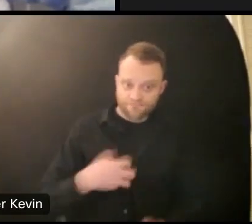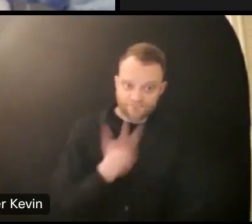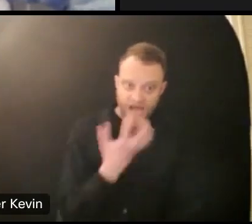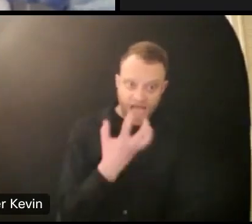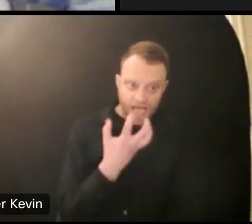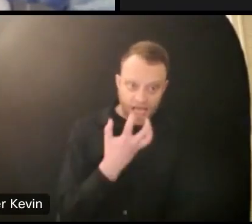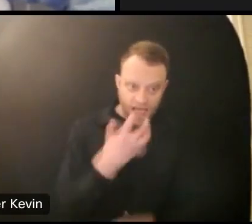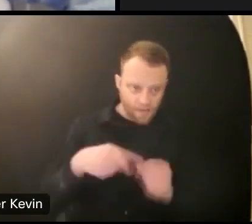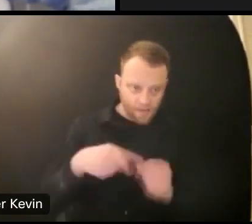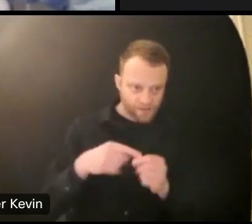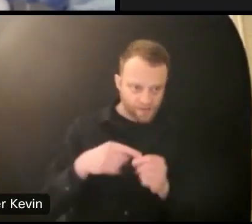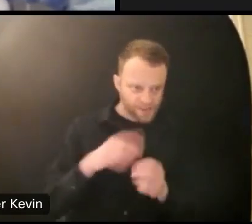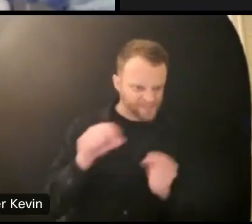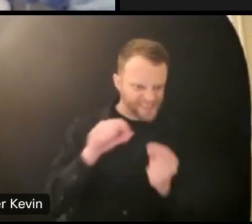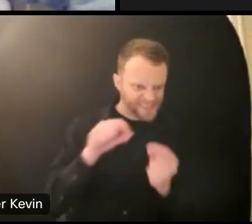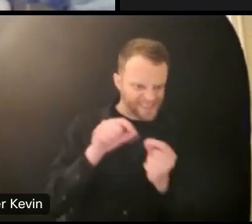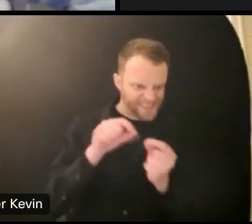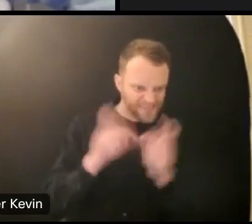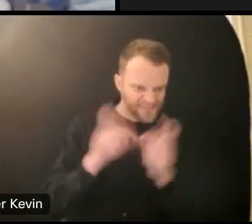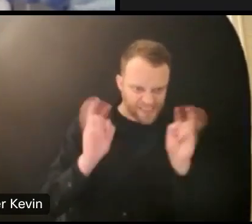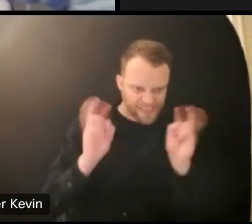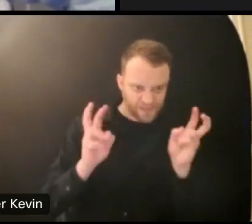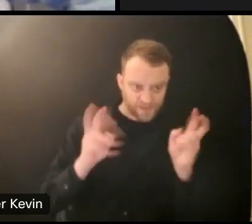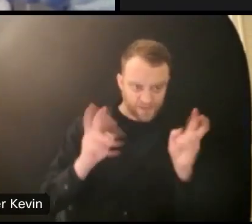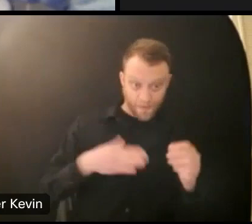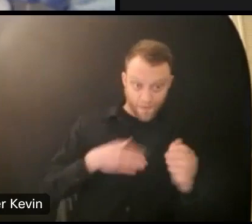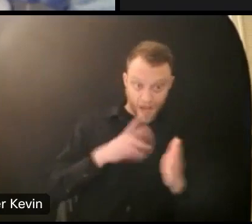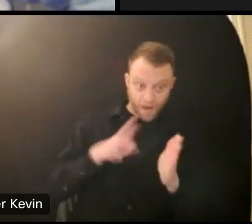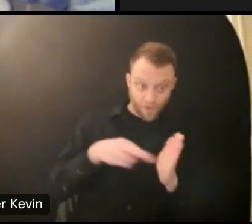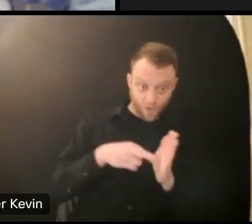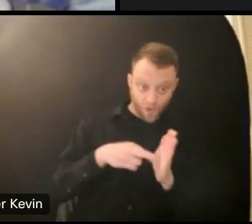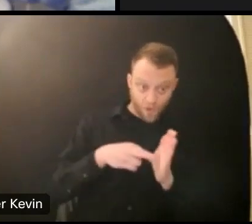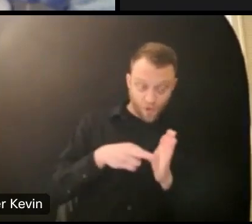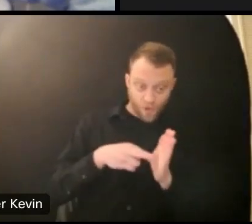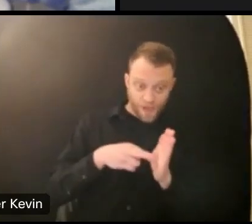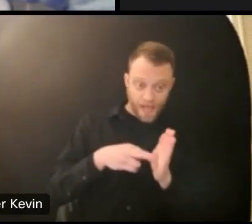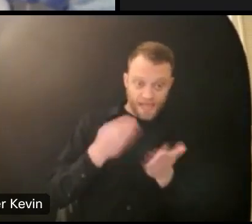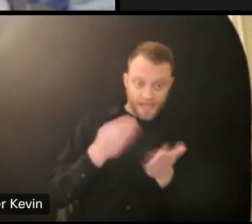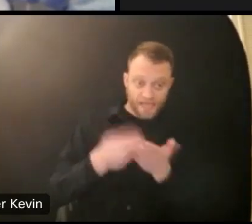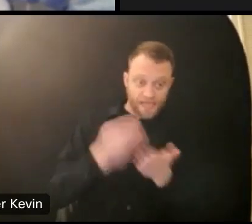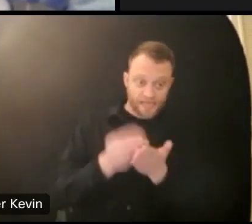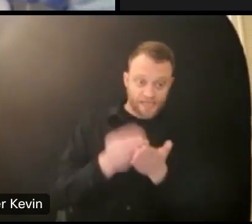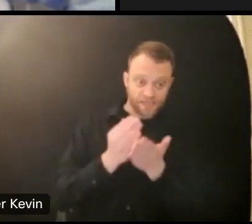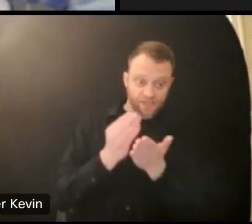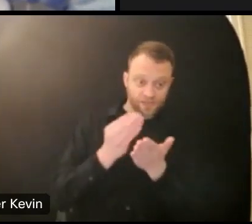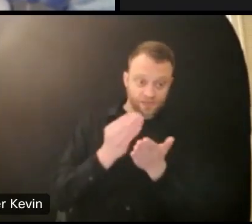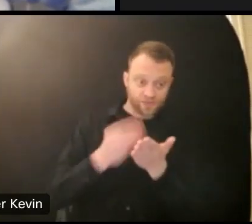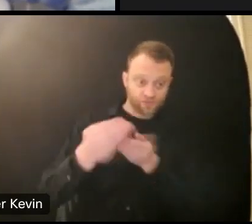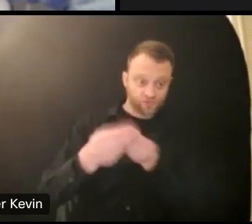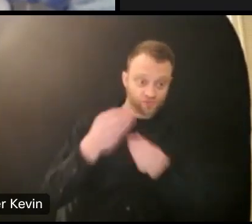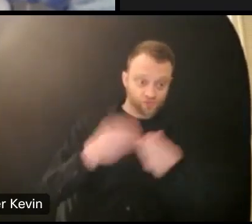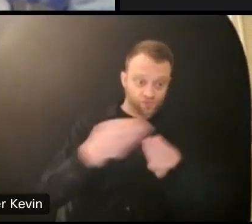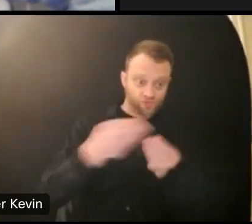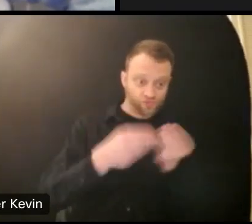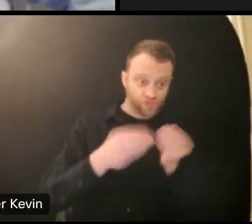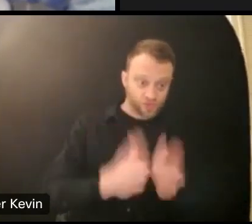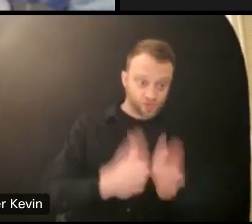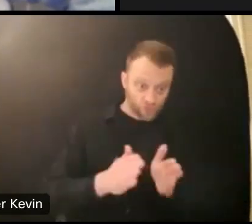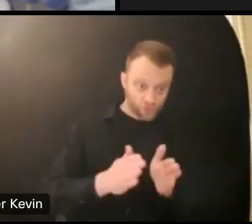and particularly in my role as the treasurer of ANC4C I have always tried to be as transparent